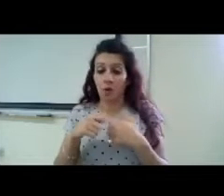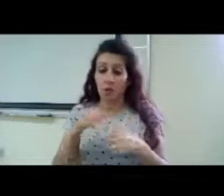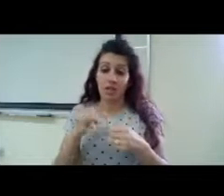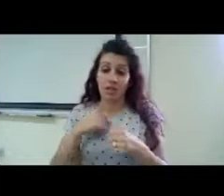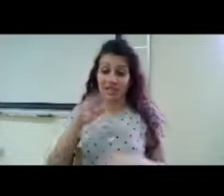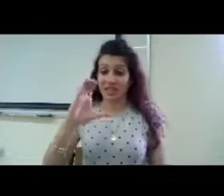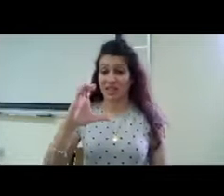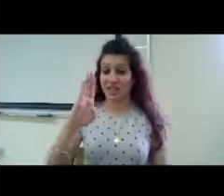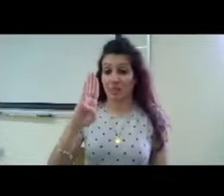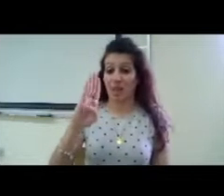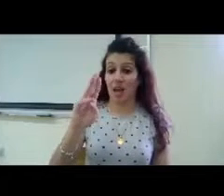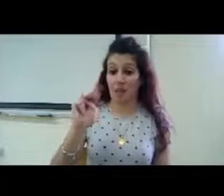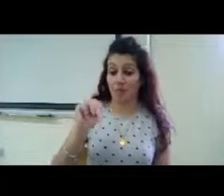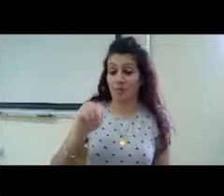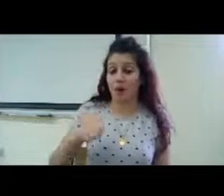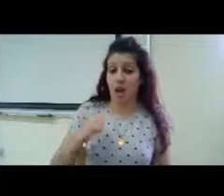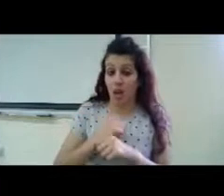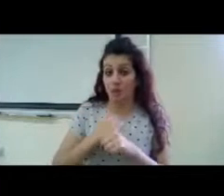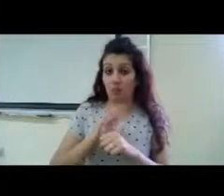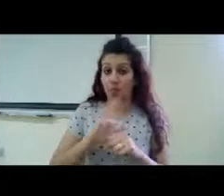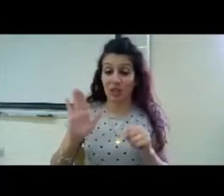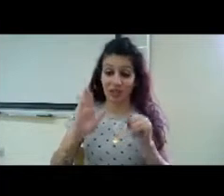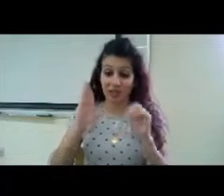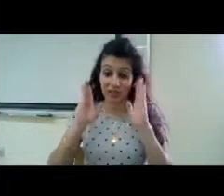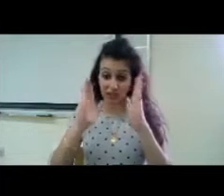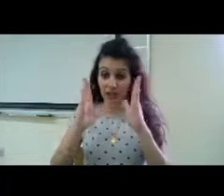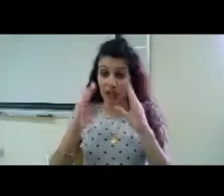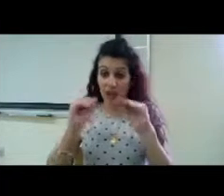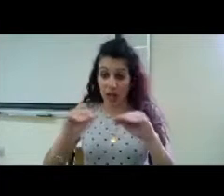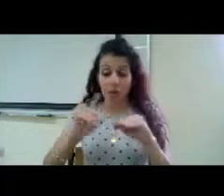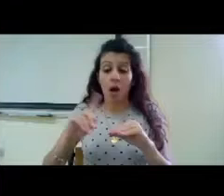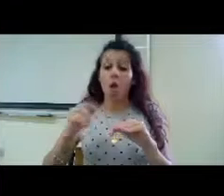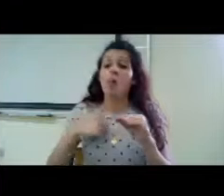what they are providing in education particularly today you know that there